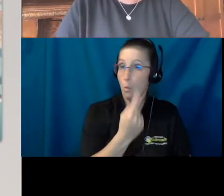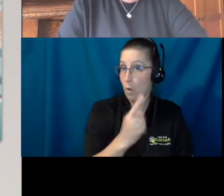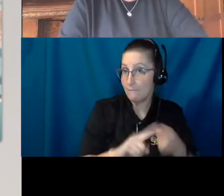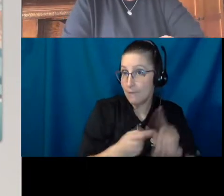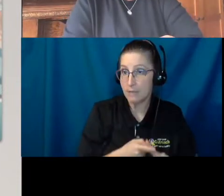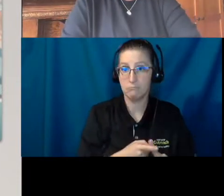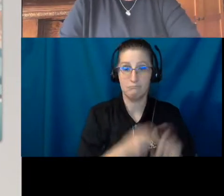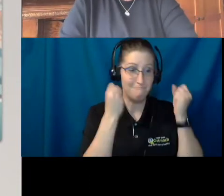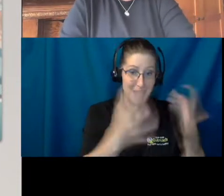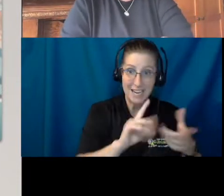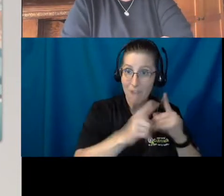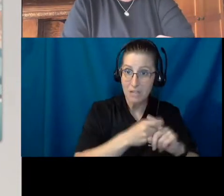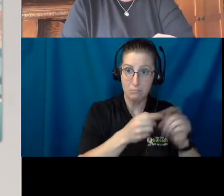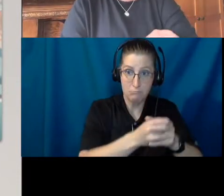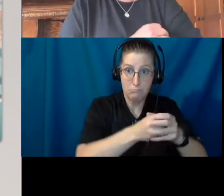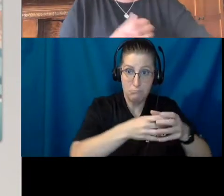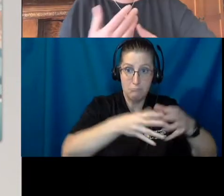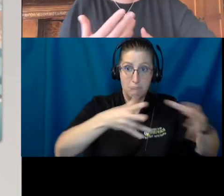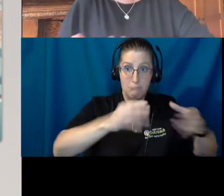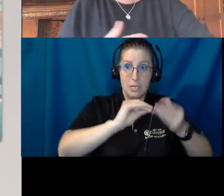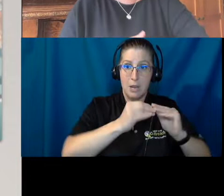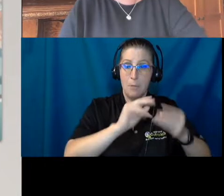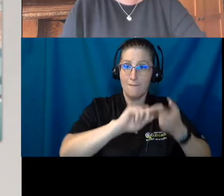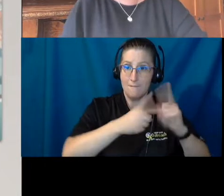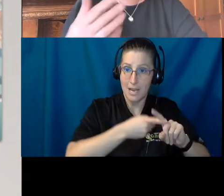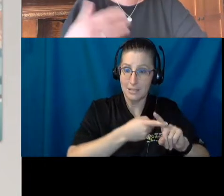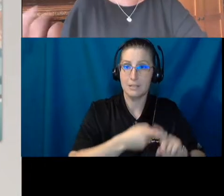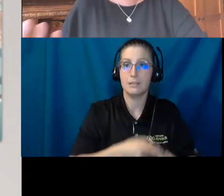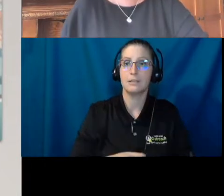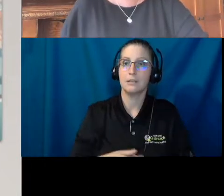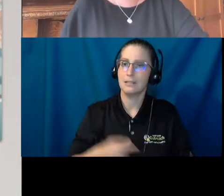and it's just such an important way to practice and learn the positive social skills that